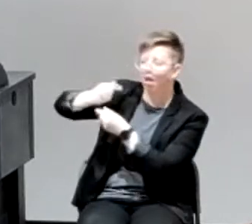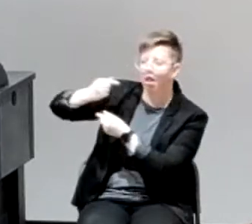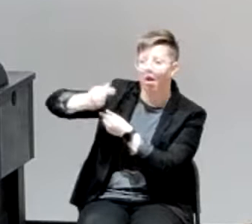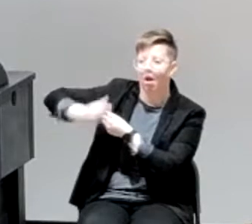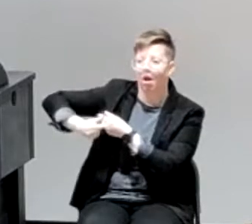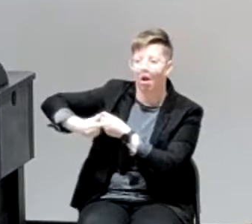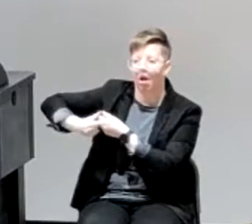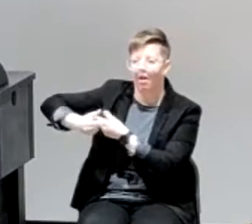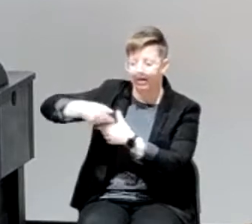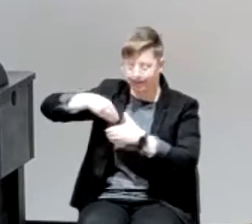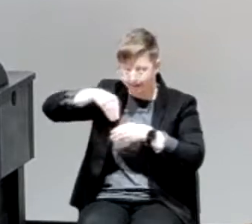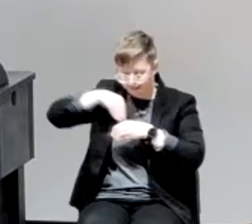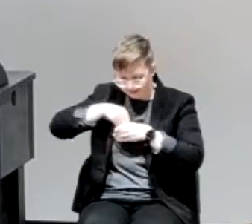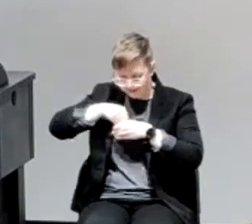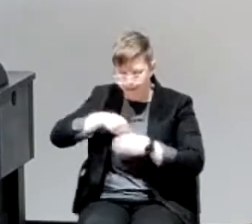That's complicated.